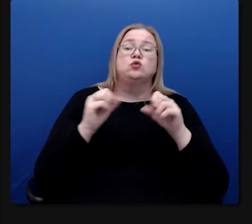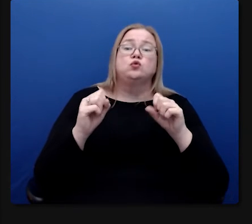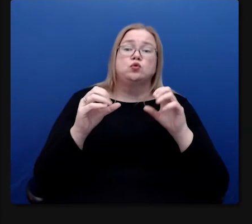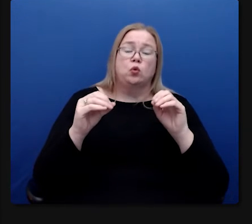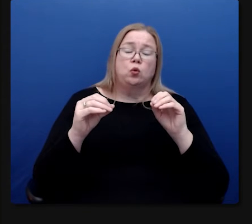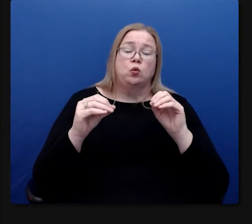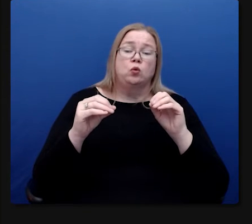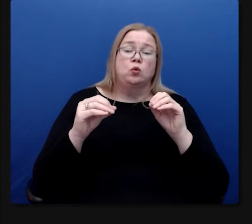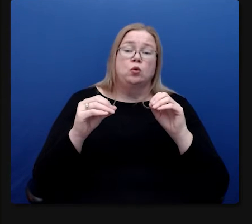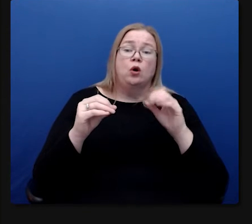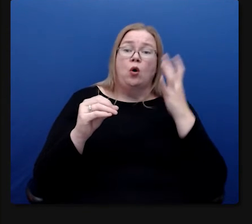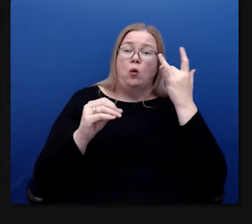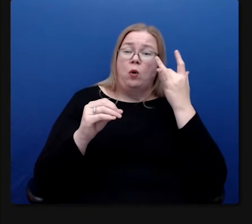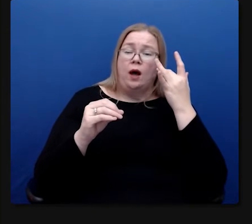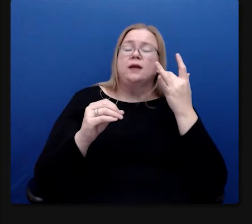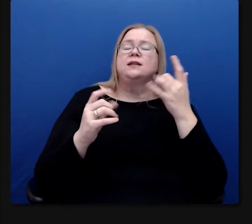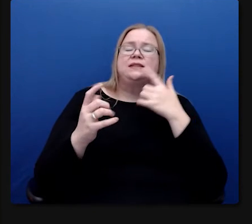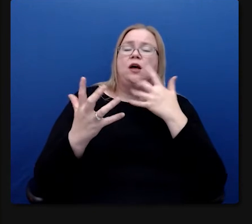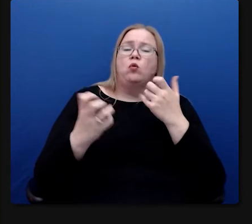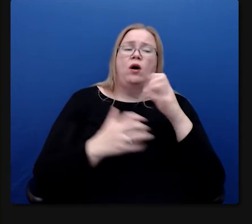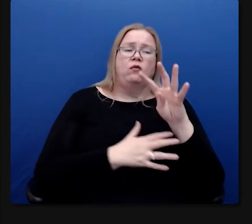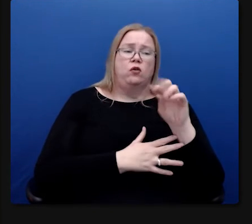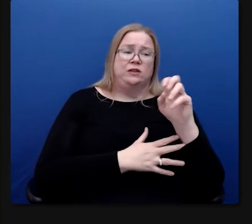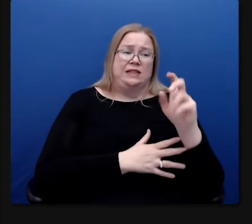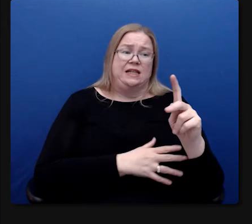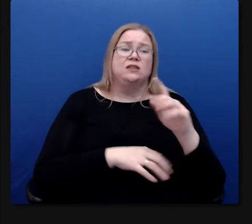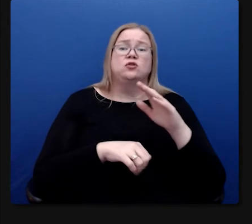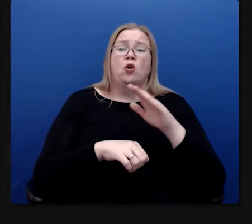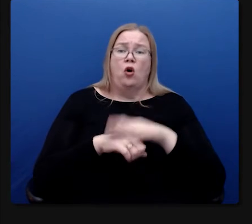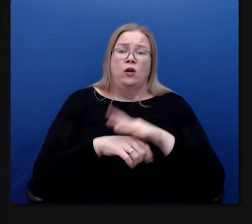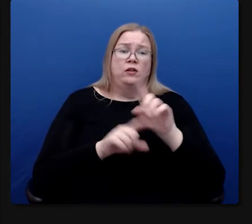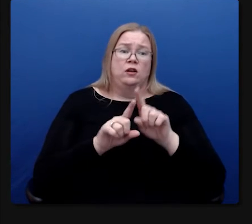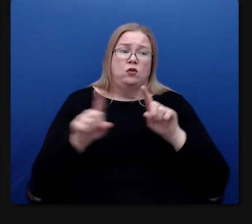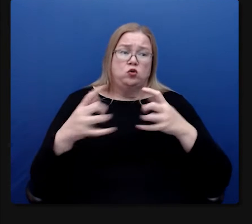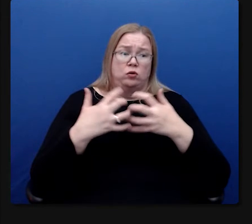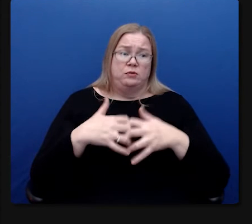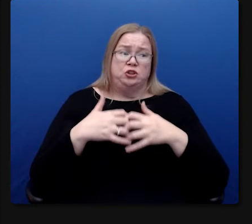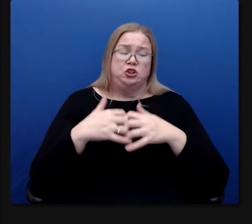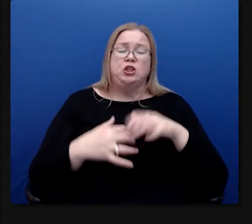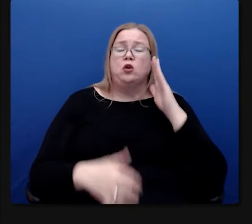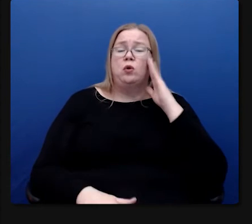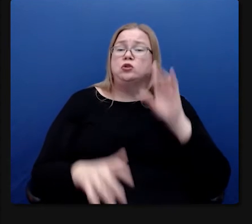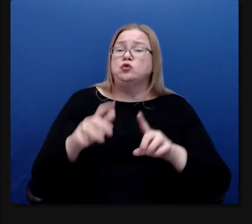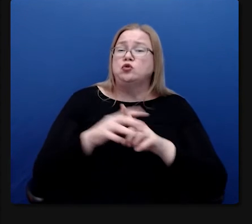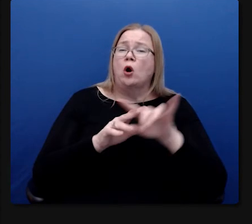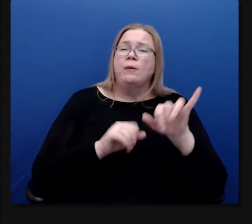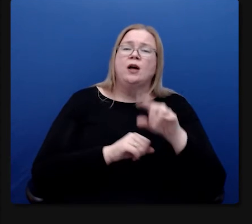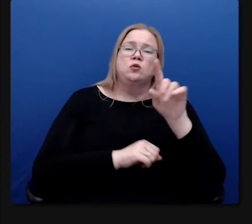So while we've picked, we said we want to have four disks on the virtual machine, it's only going to appear as a single data volume.